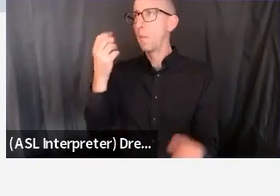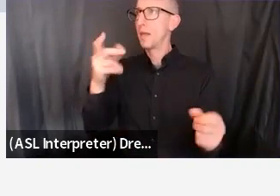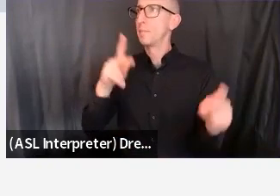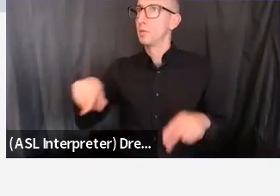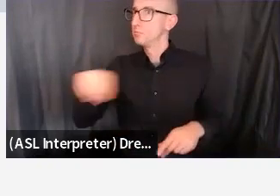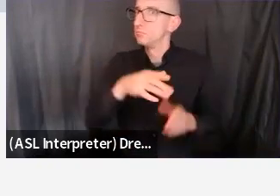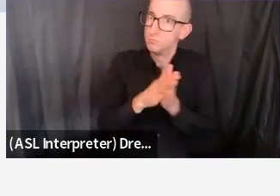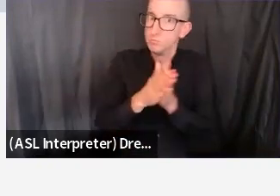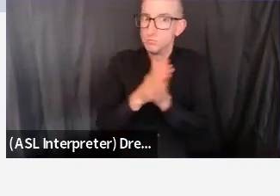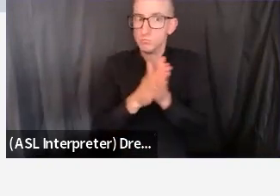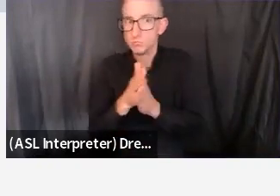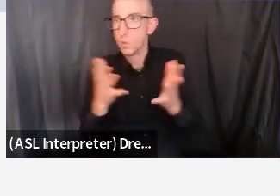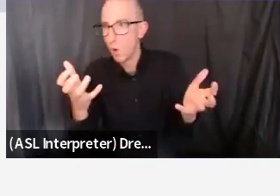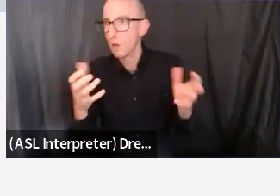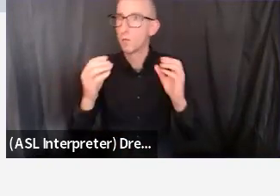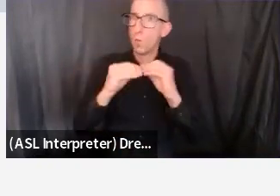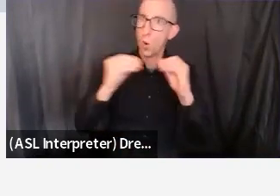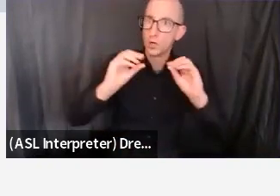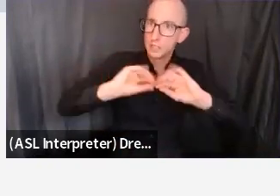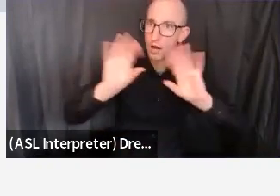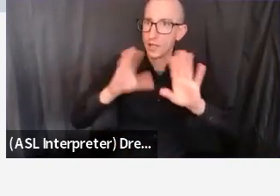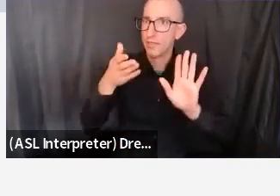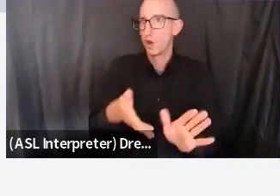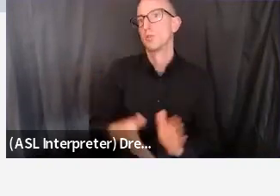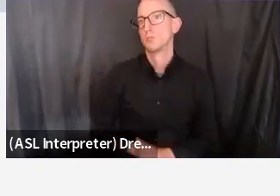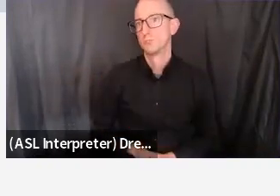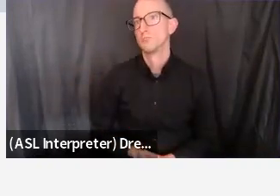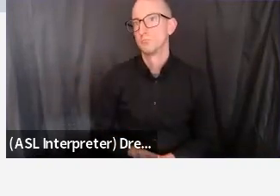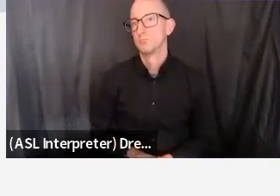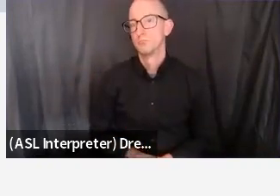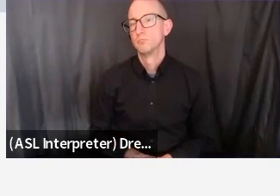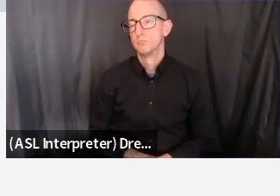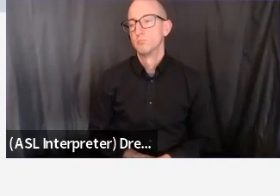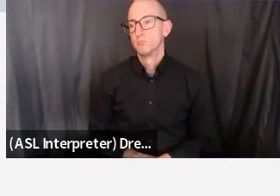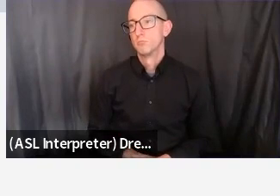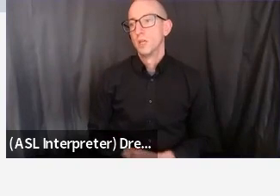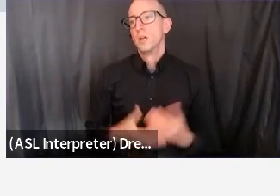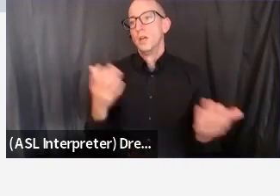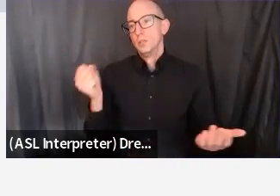Next slide, please. Earlier this month, the Department of